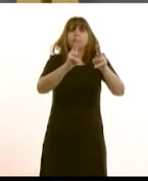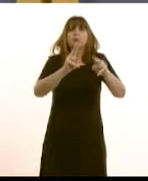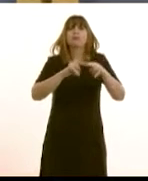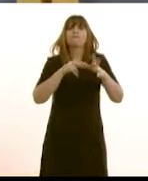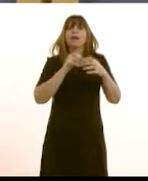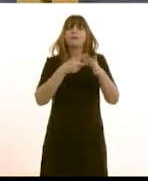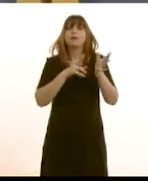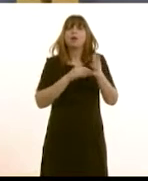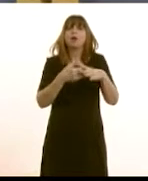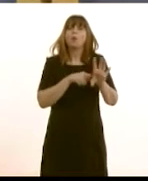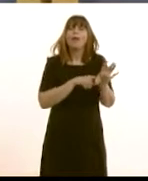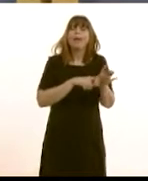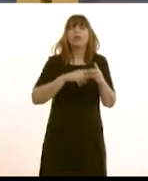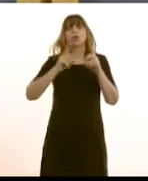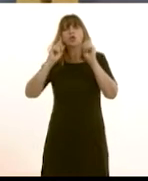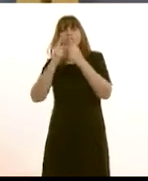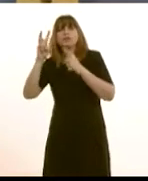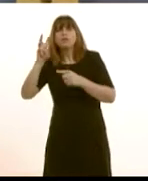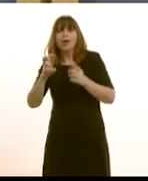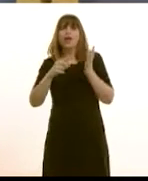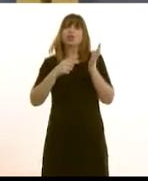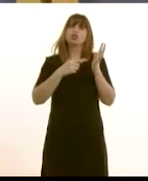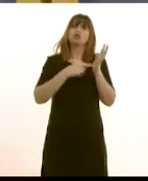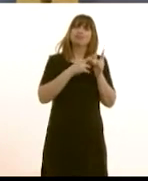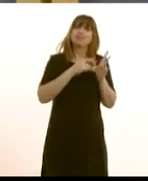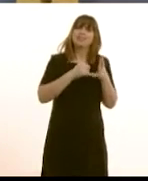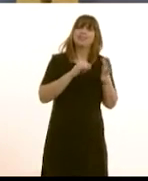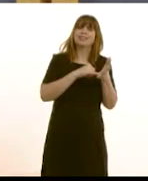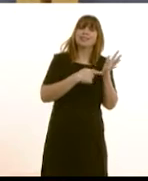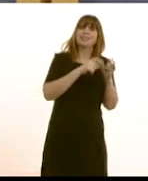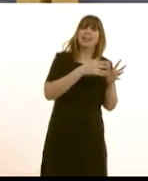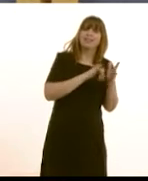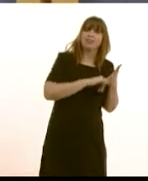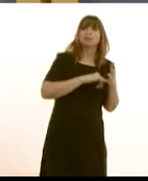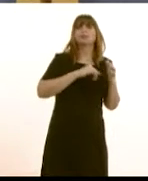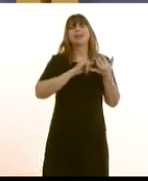of Wales Trinity St David, alongside the mixed developments of SA1, Swansea Vale and Llandarcy